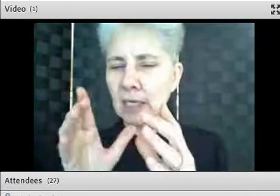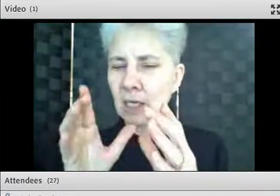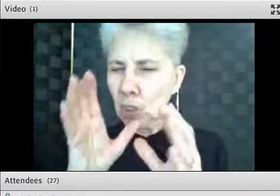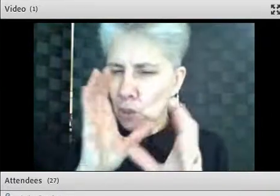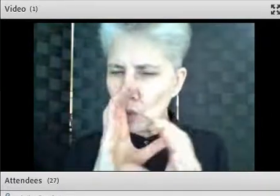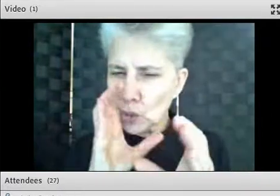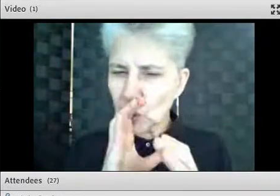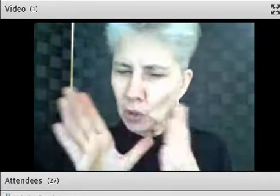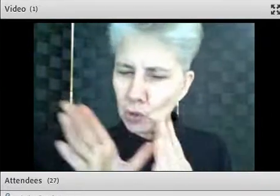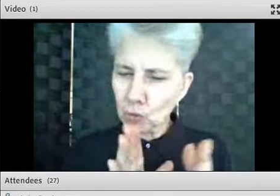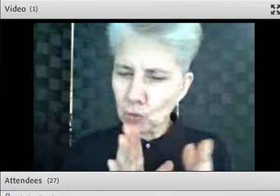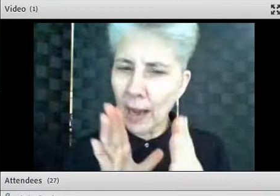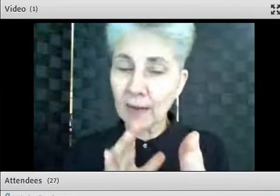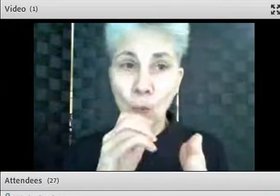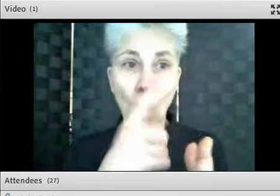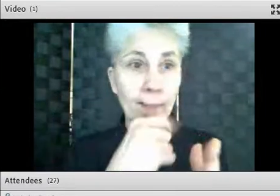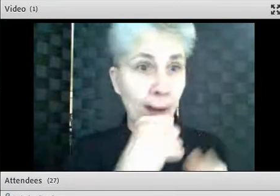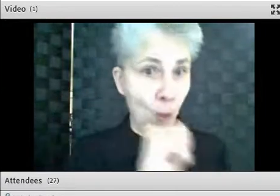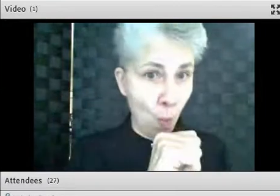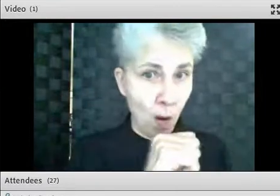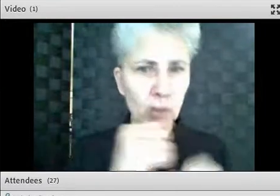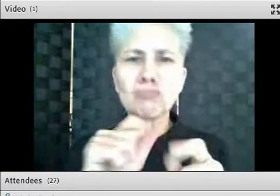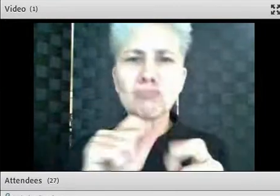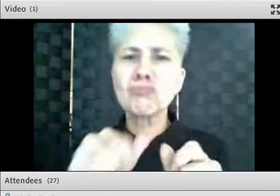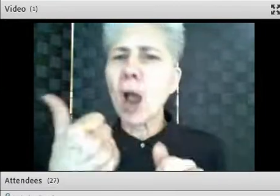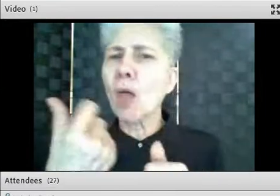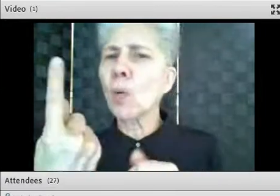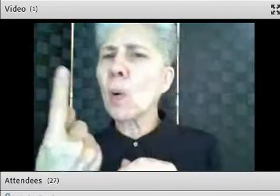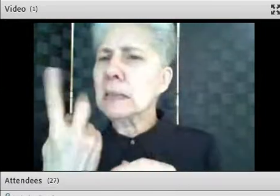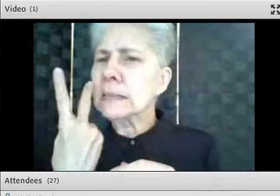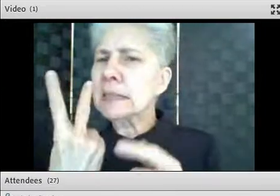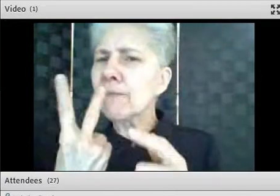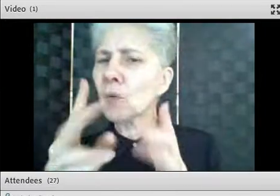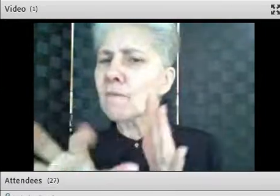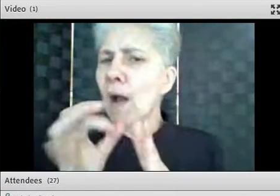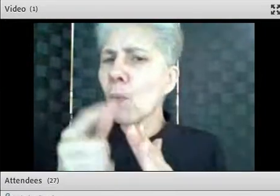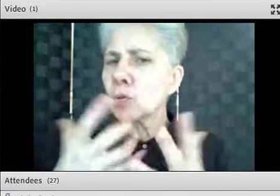If one is not working, then just try different ones to find what you're looking for,